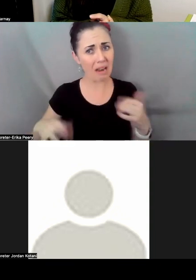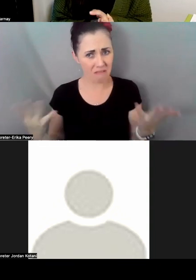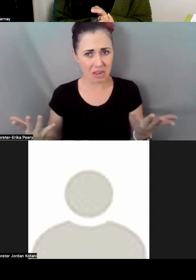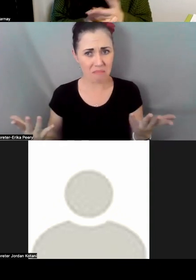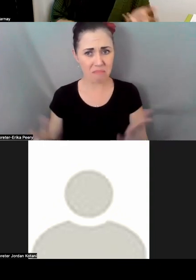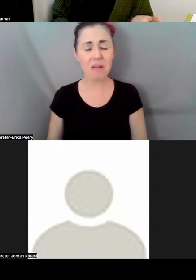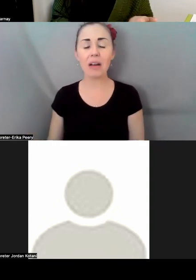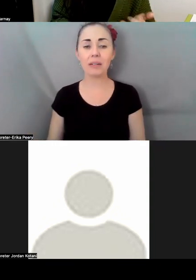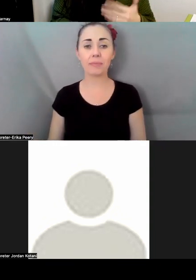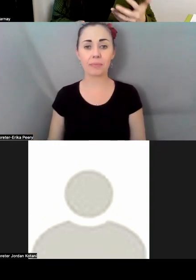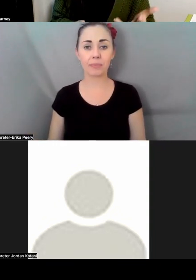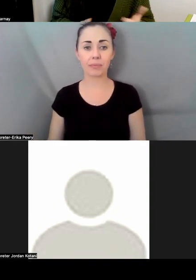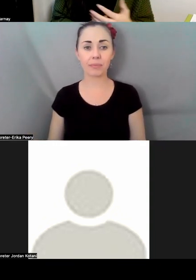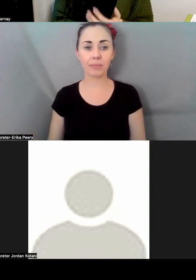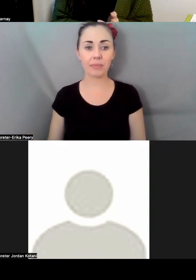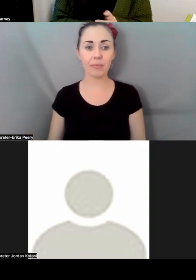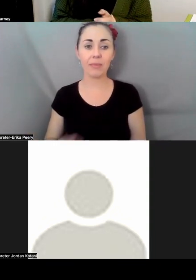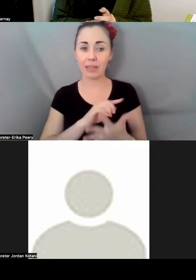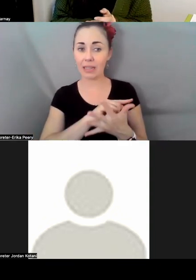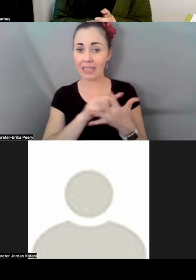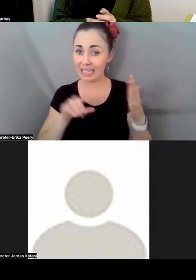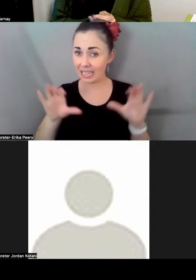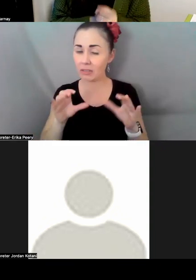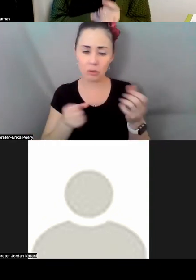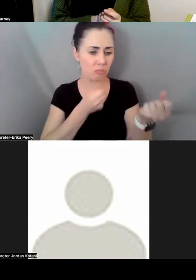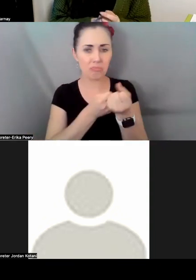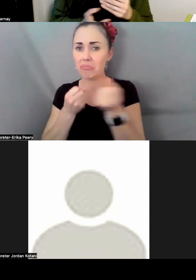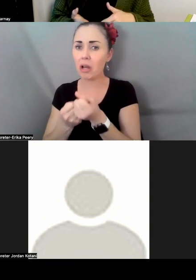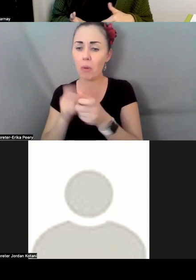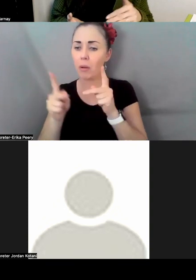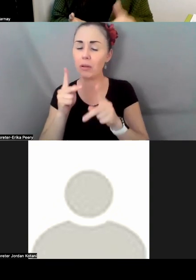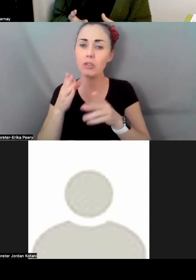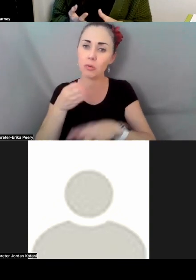they are effective in supporting individuals to improve their levels of attention and focus